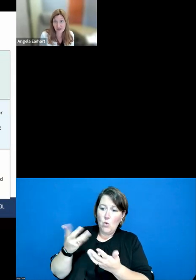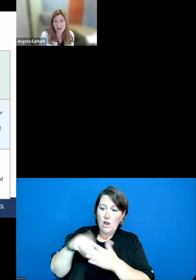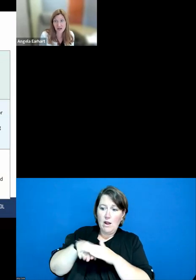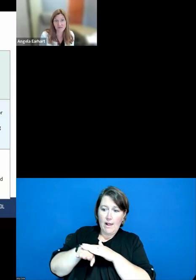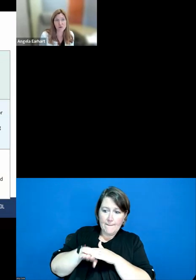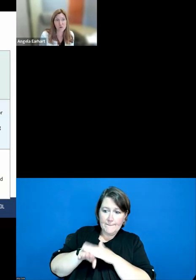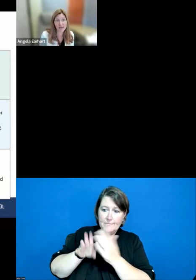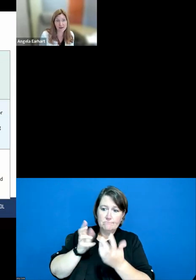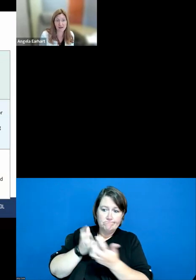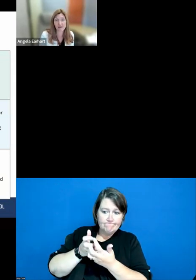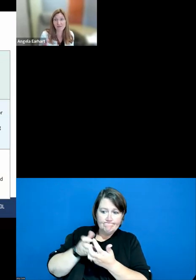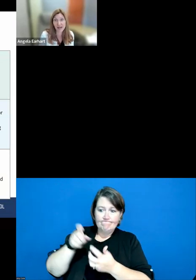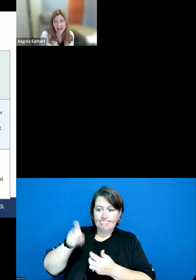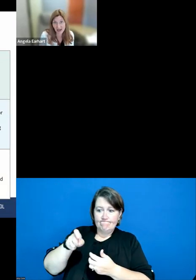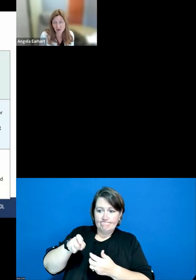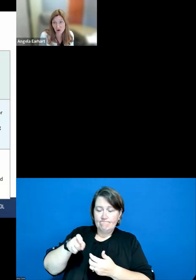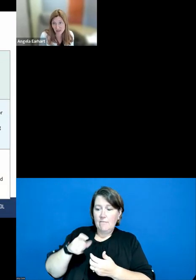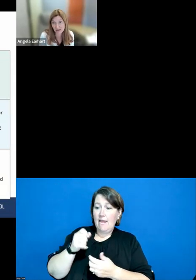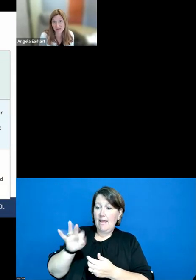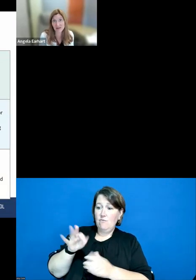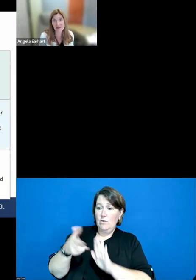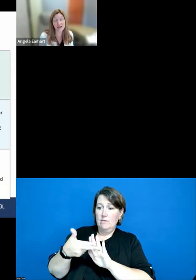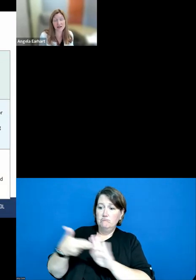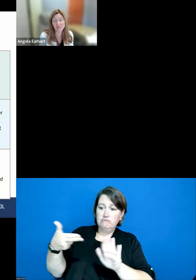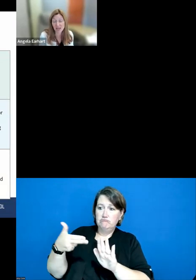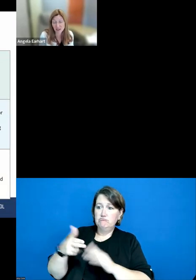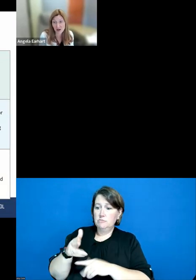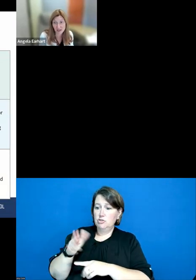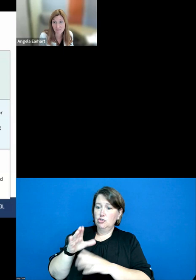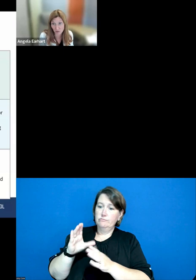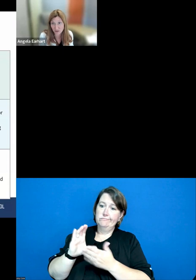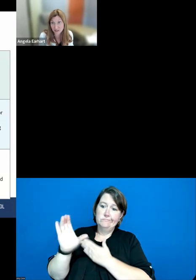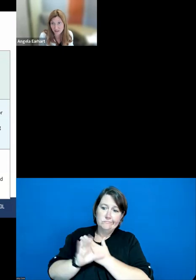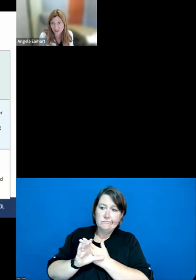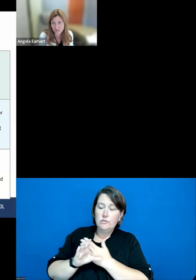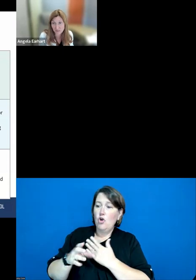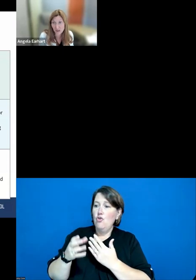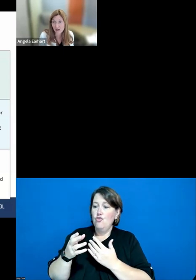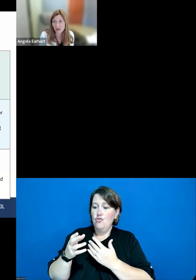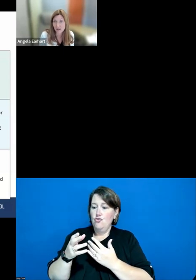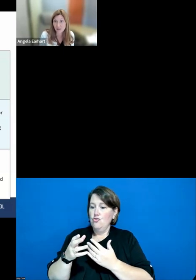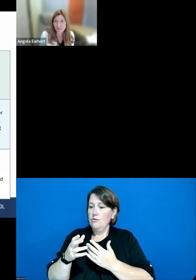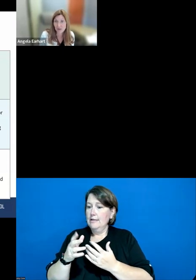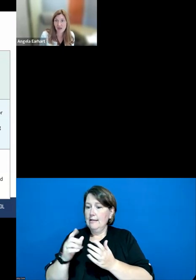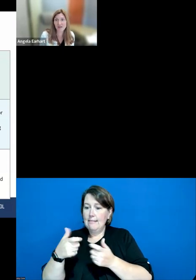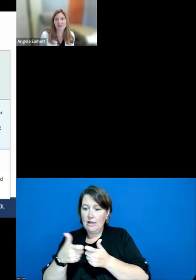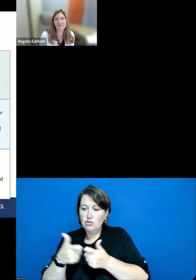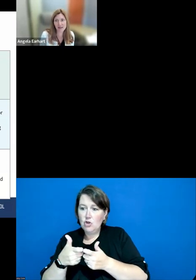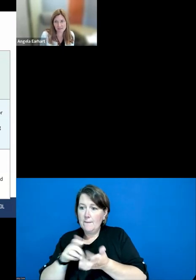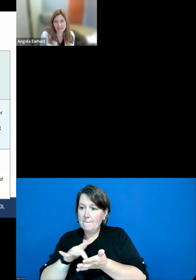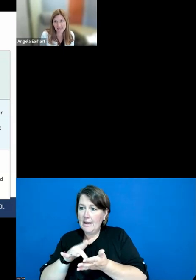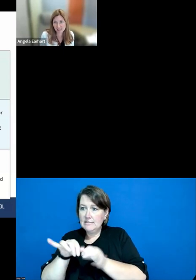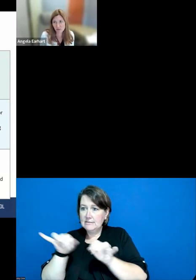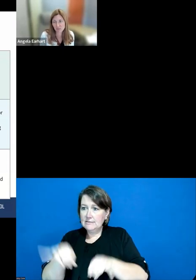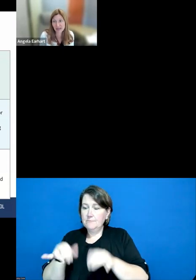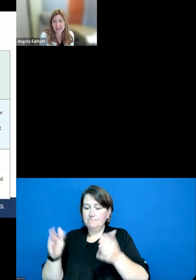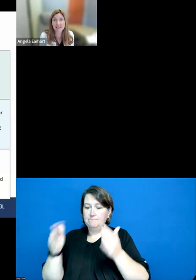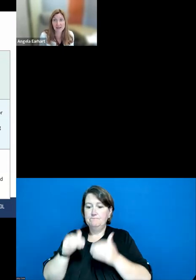and if there's ways to flag charts on the electronic medical system and then develop accessible privacy